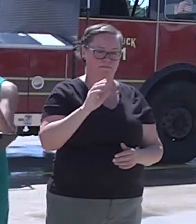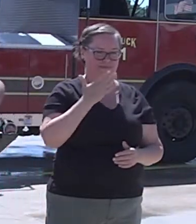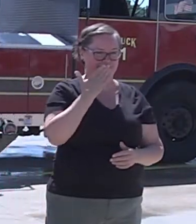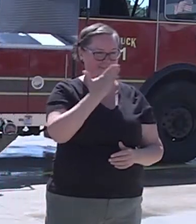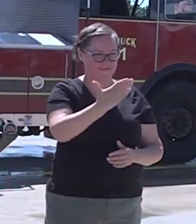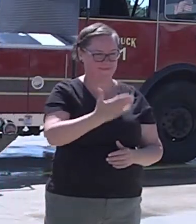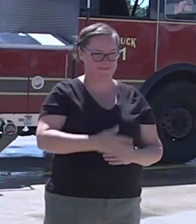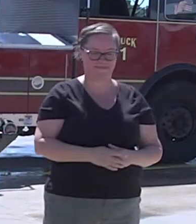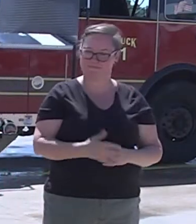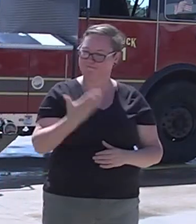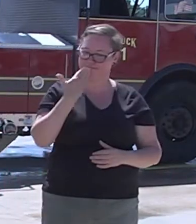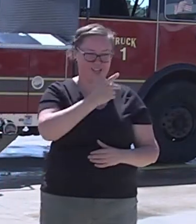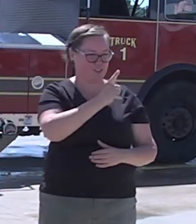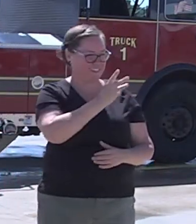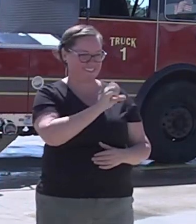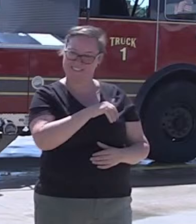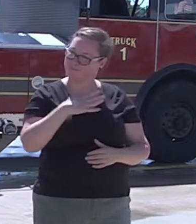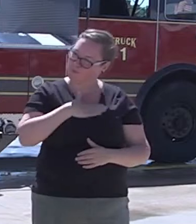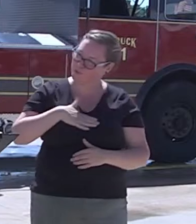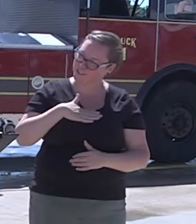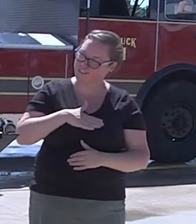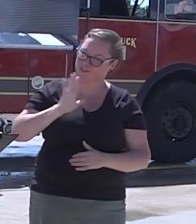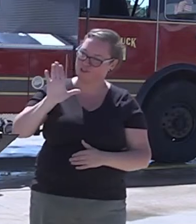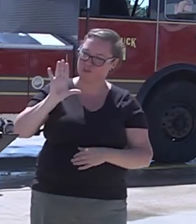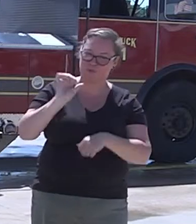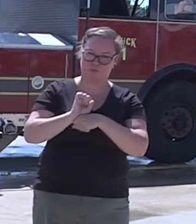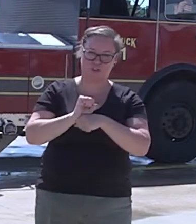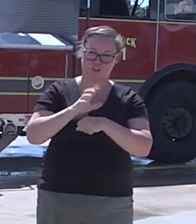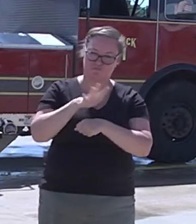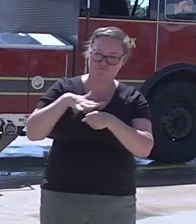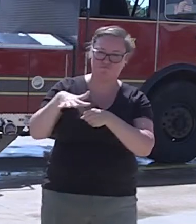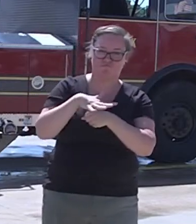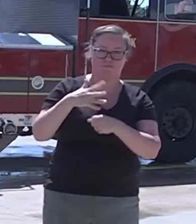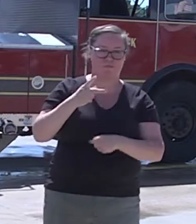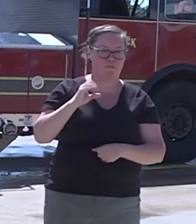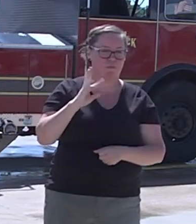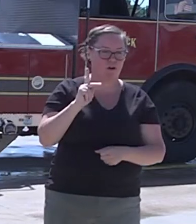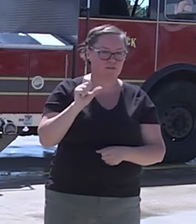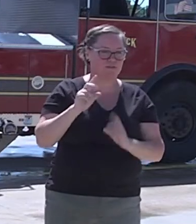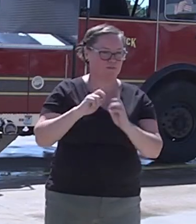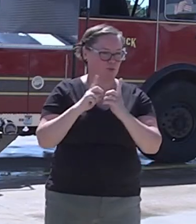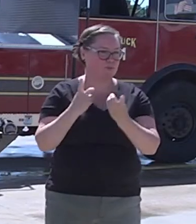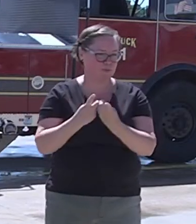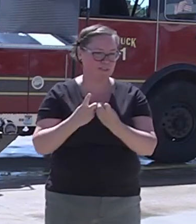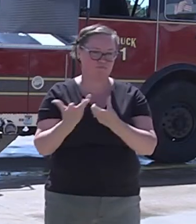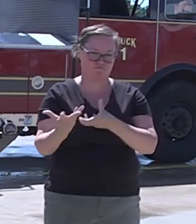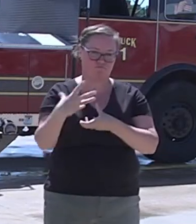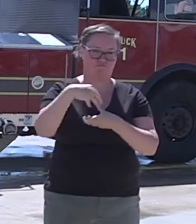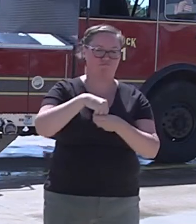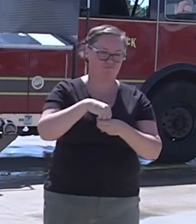linday really appreciate the work of our parks department and our Cultural Arts departments to